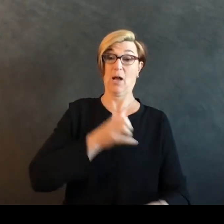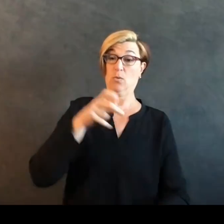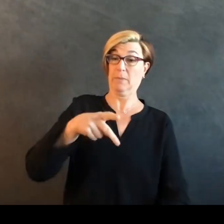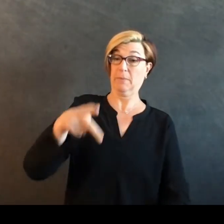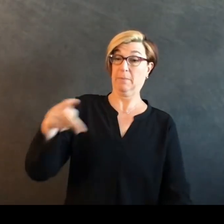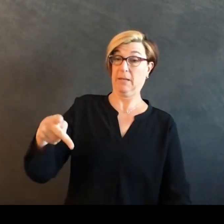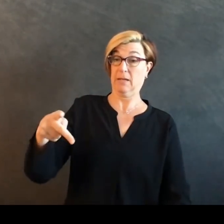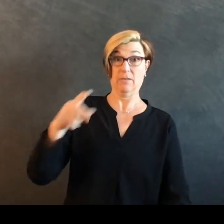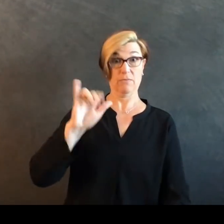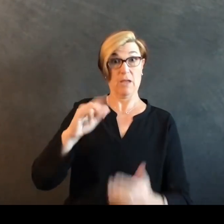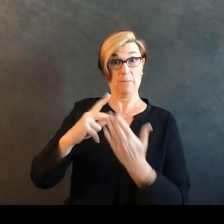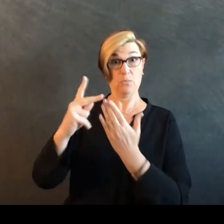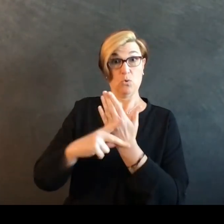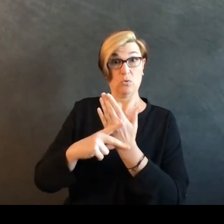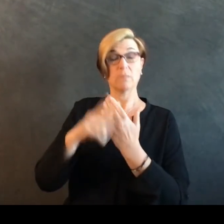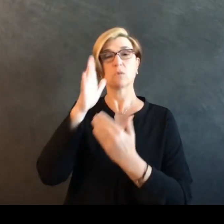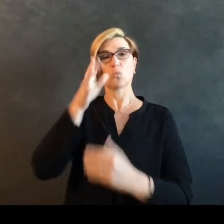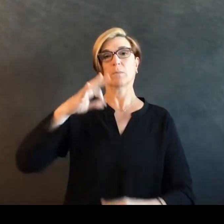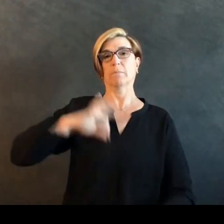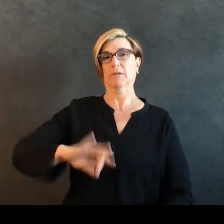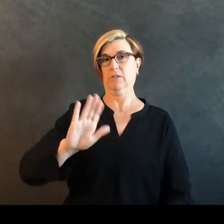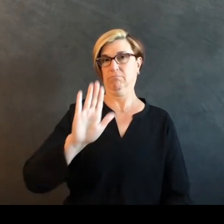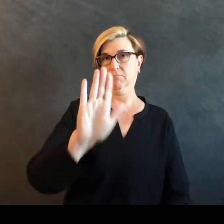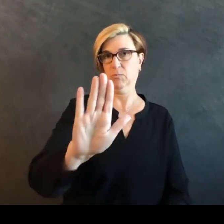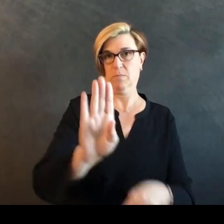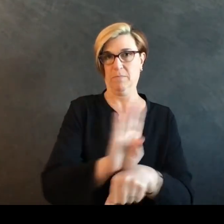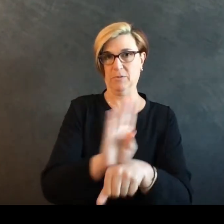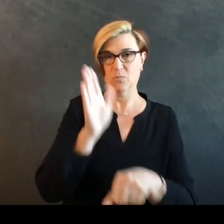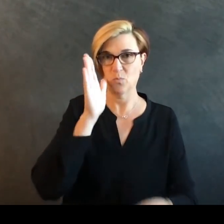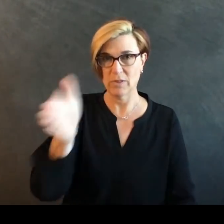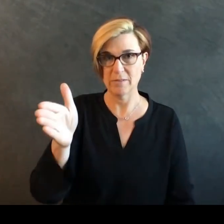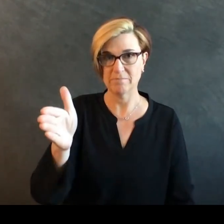benefit from this simply put the Paycheck protection